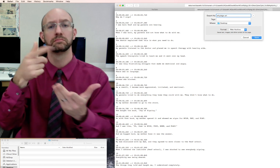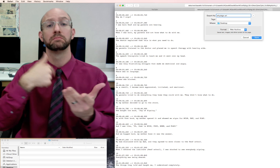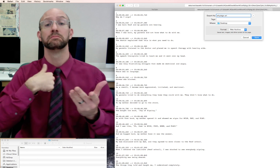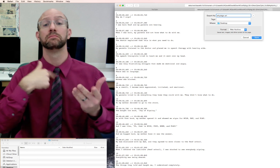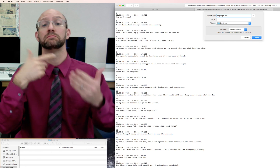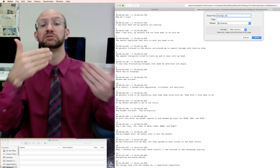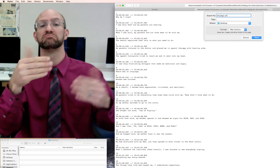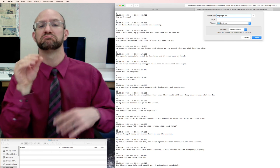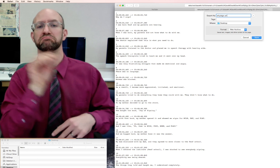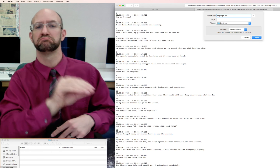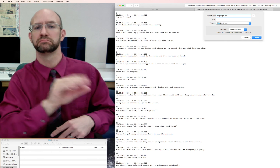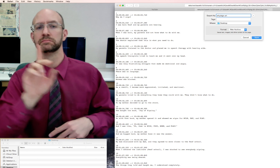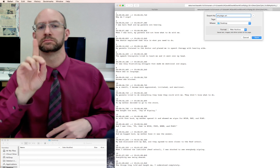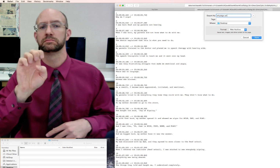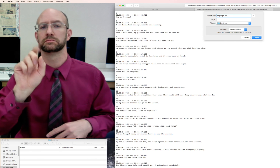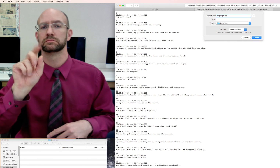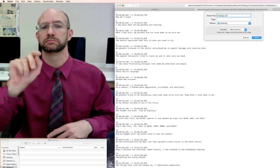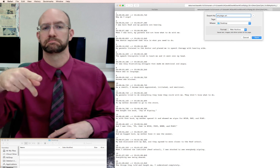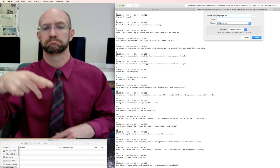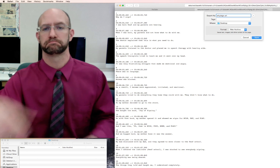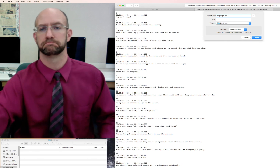I am going to put it on the desktop.